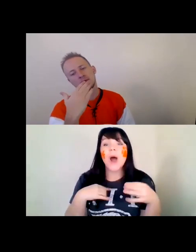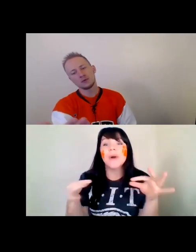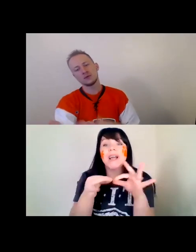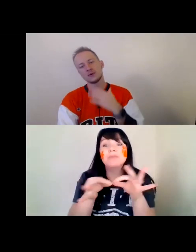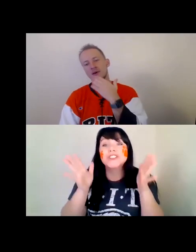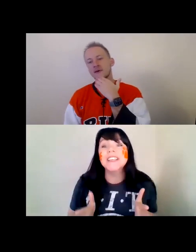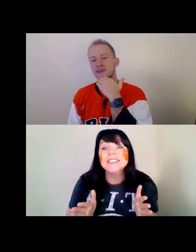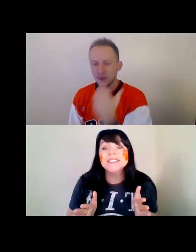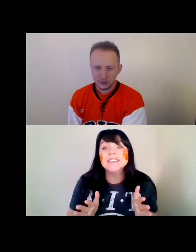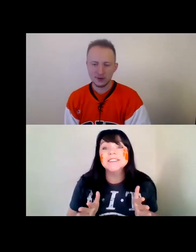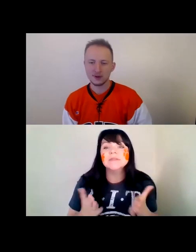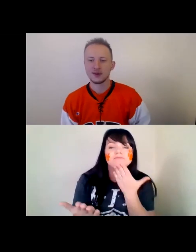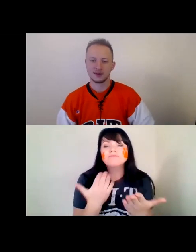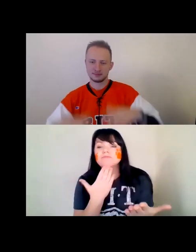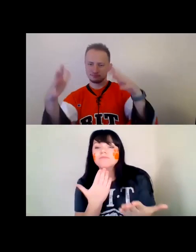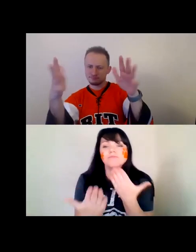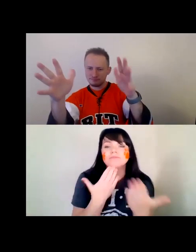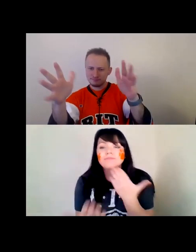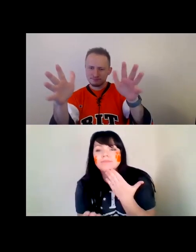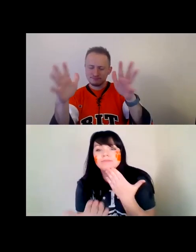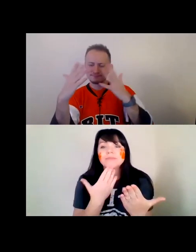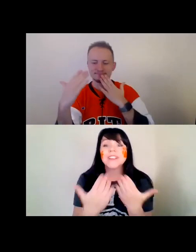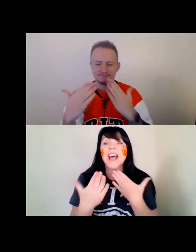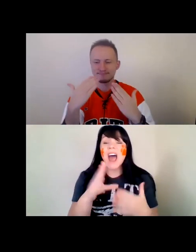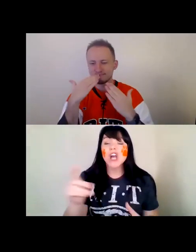Michelle: and thank you to our captionist as well, thank you all for making this happen.